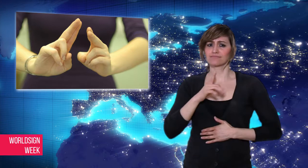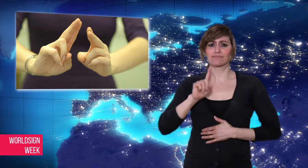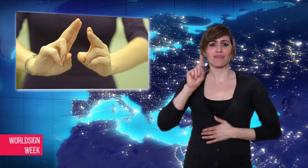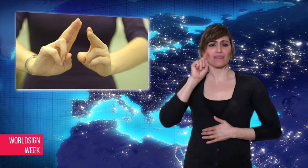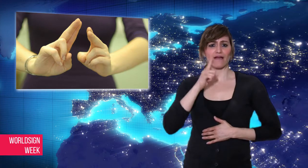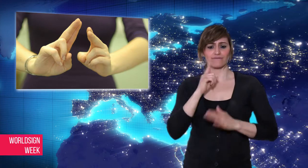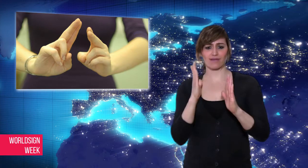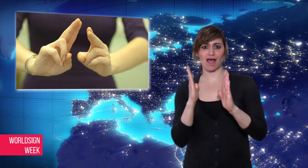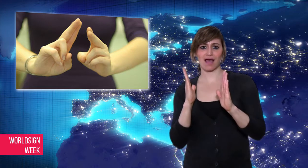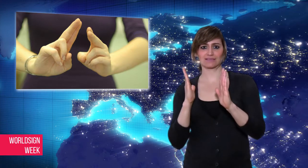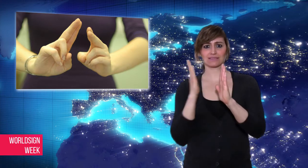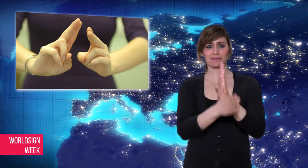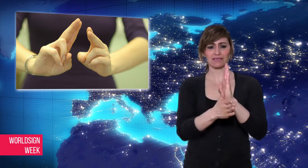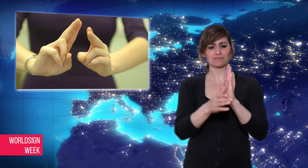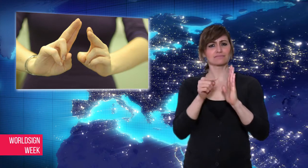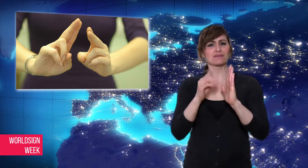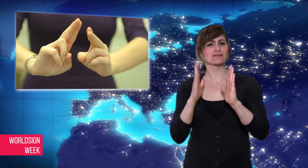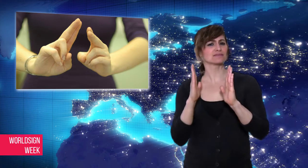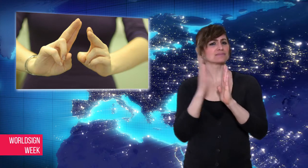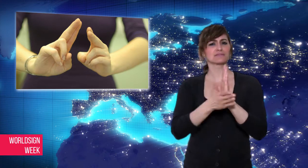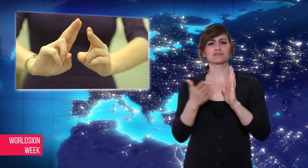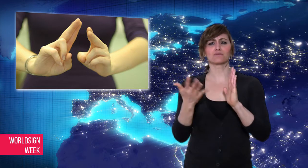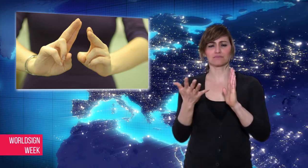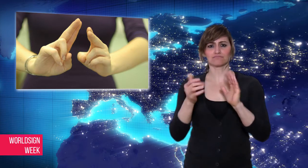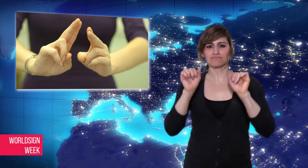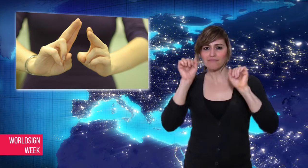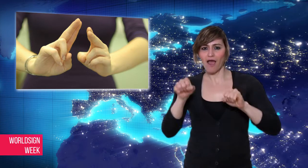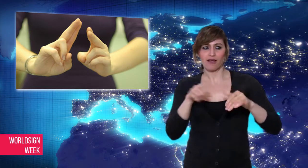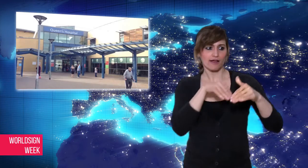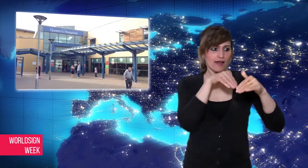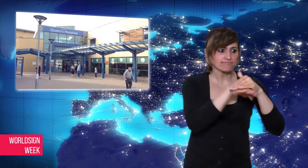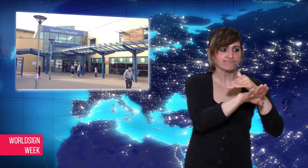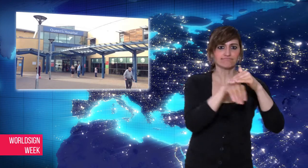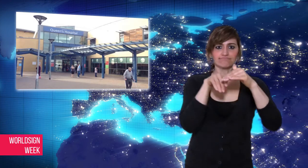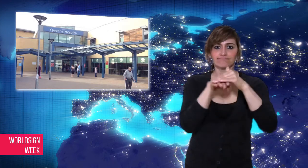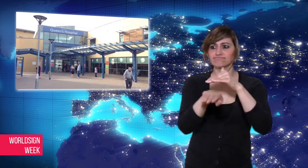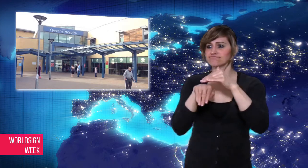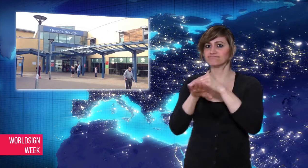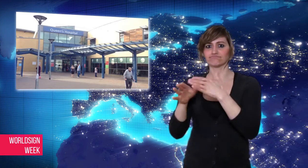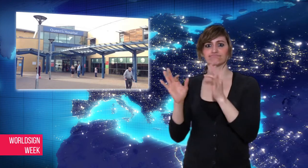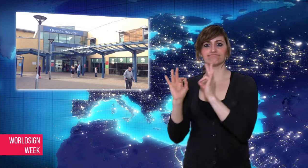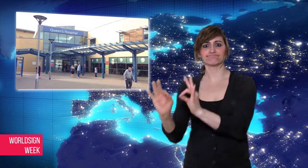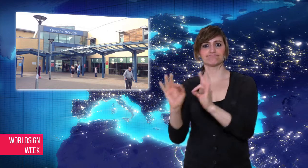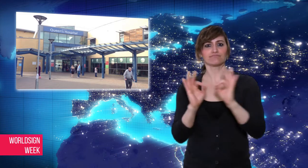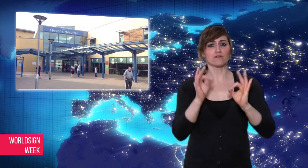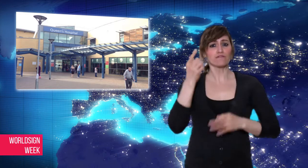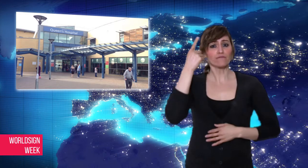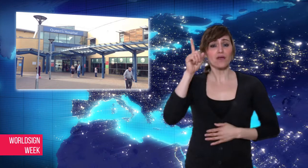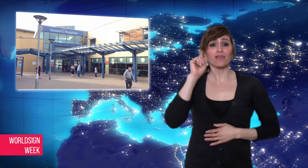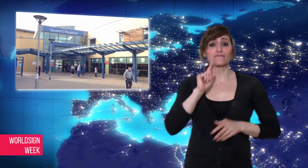has awarded “Deaf-Aware quality mark”